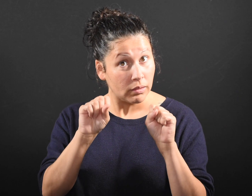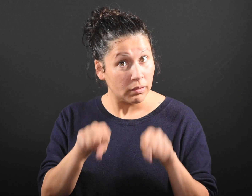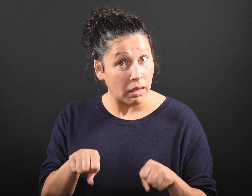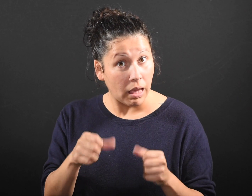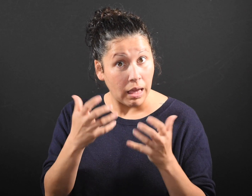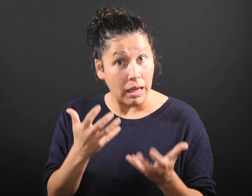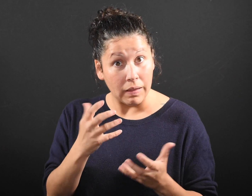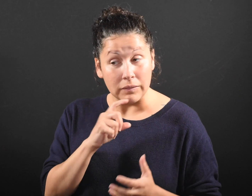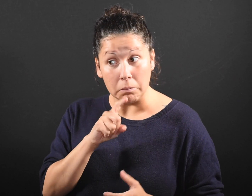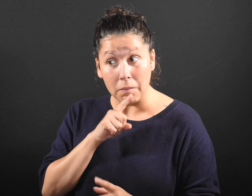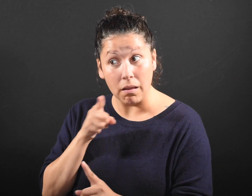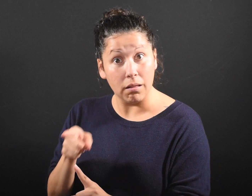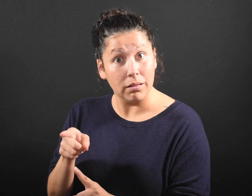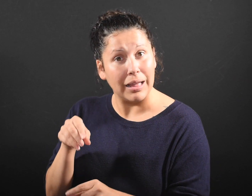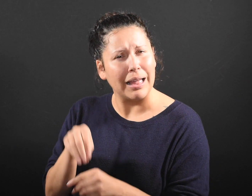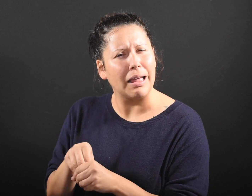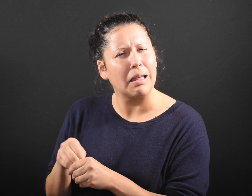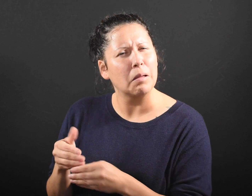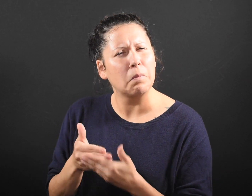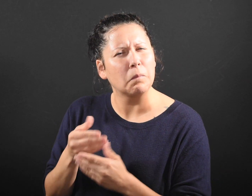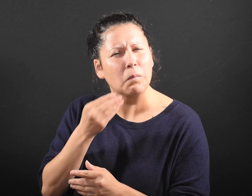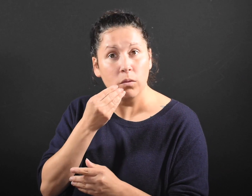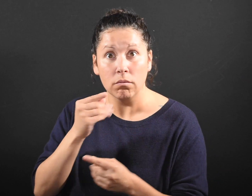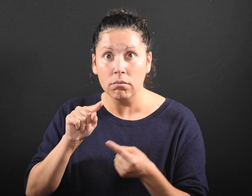Can heavy metals in baby food harm my baby?